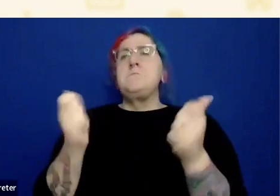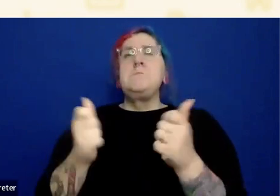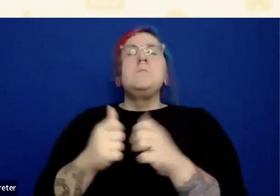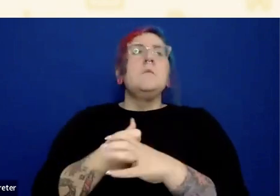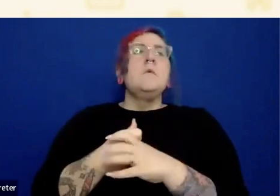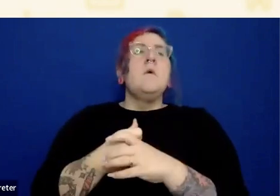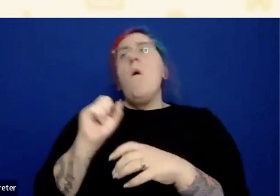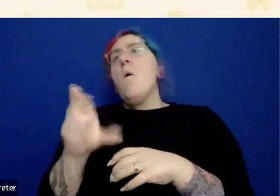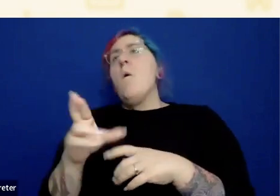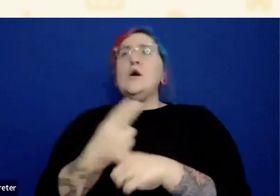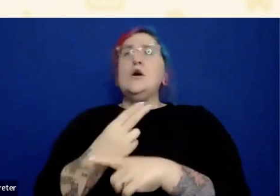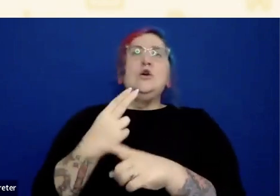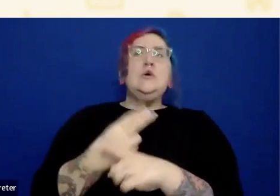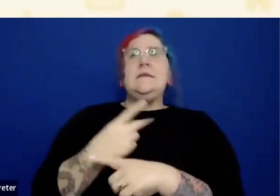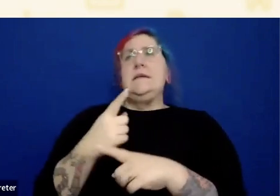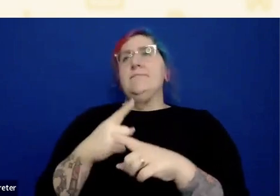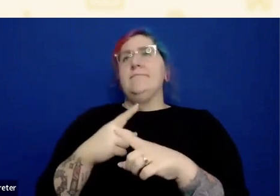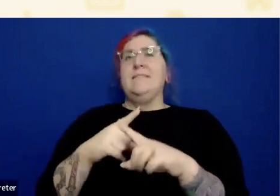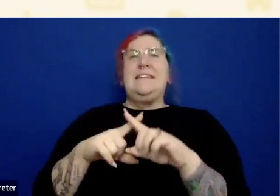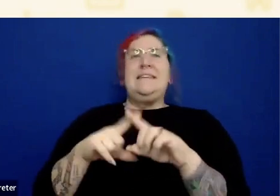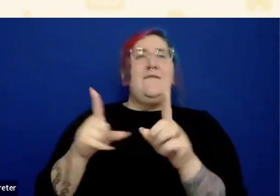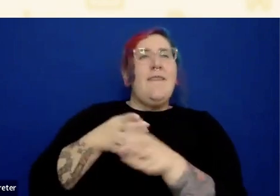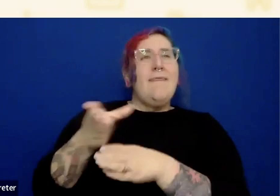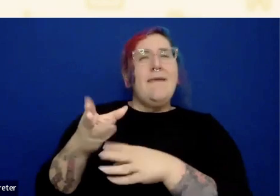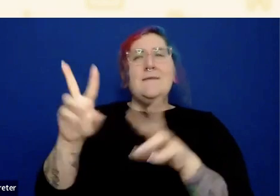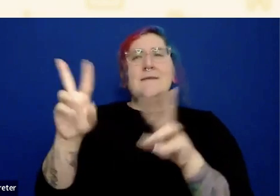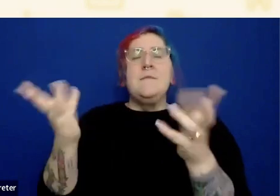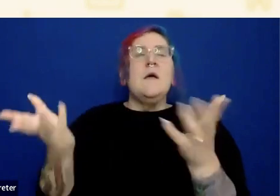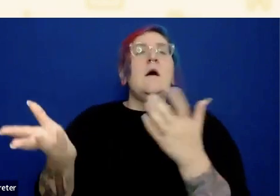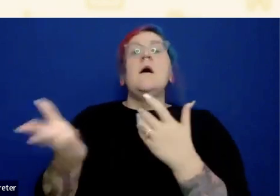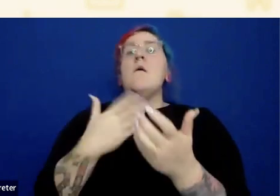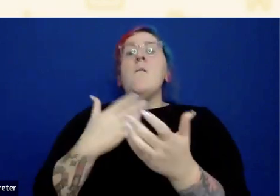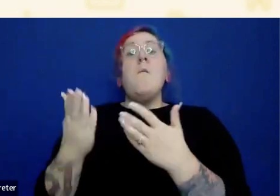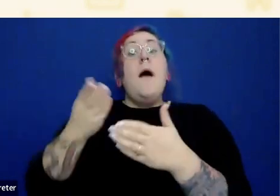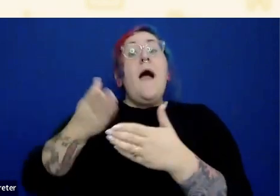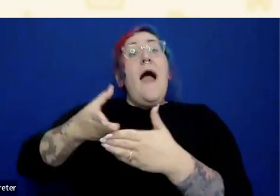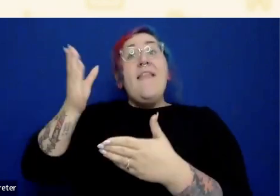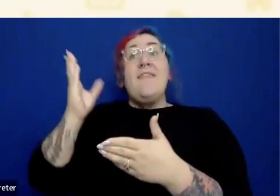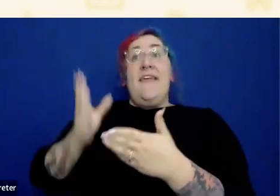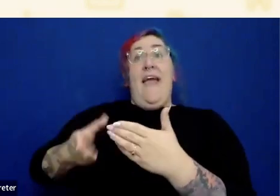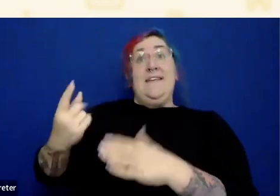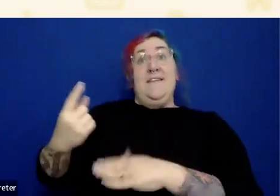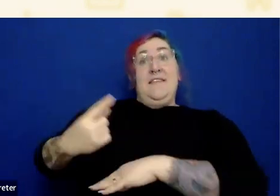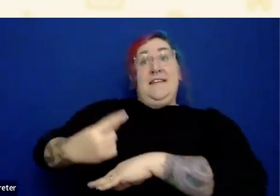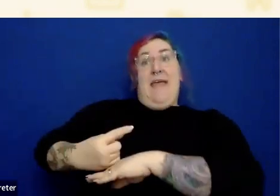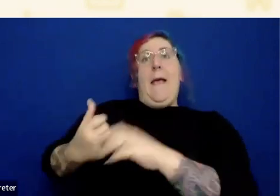a classic theme. At the end of the day, a lot of that are visual cues